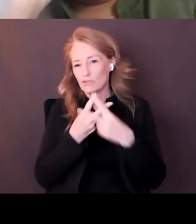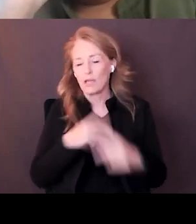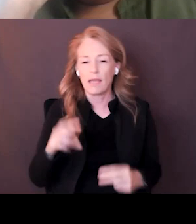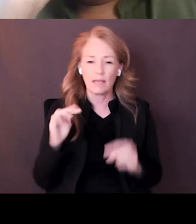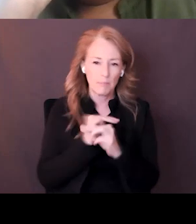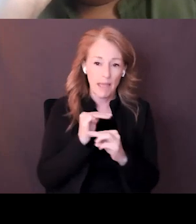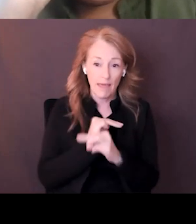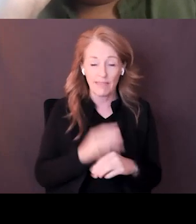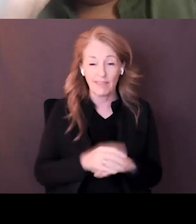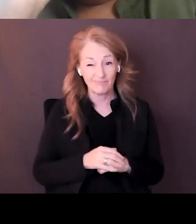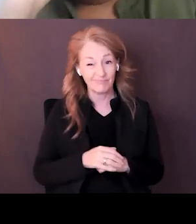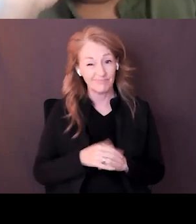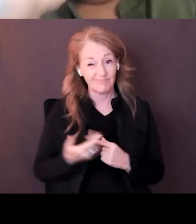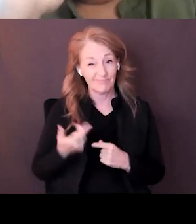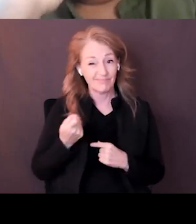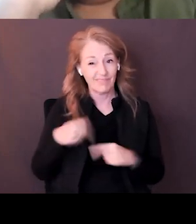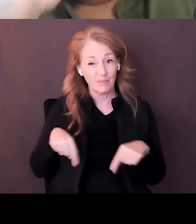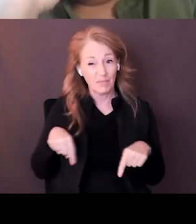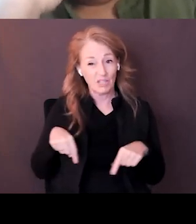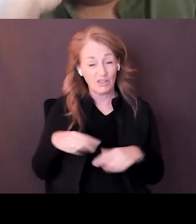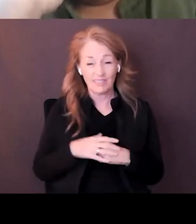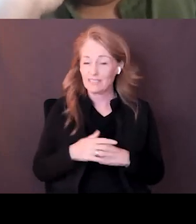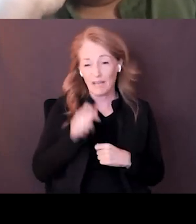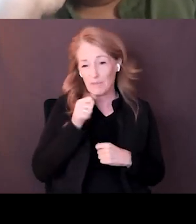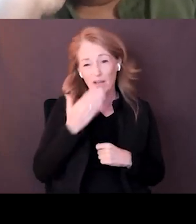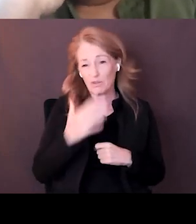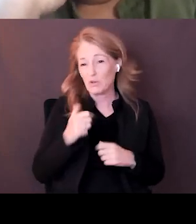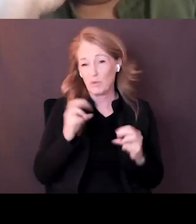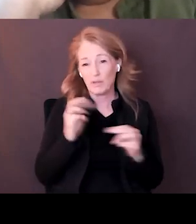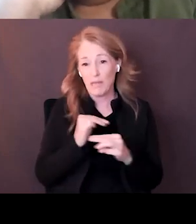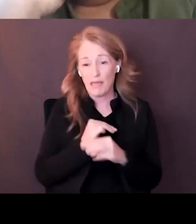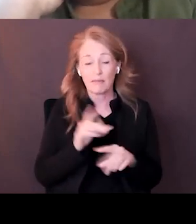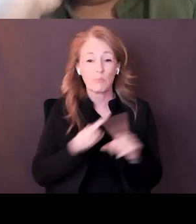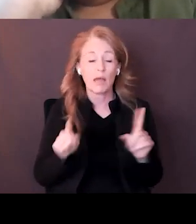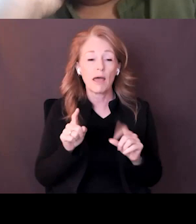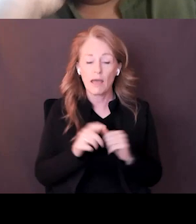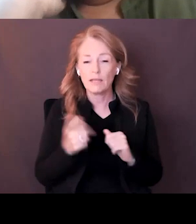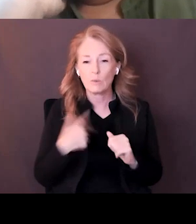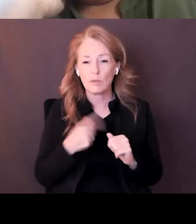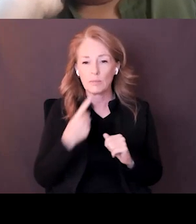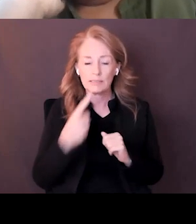I AM NOT GOOD AT MATH, BUT ON SOCIAL MEDIA WE SAY GIRL MATH